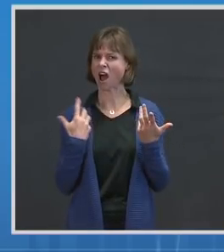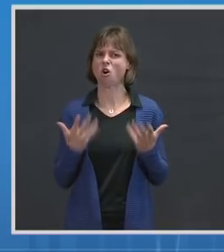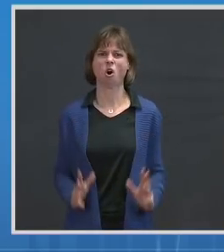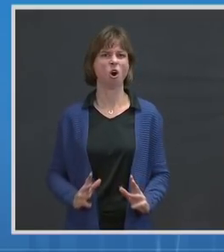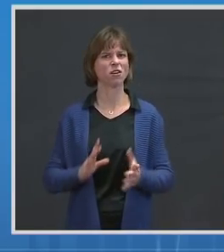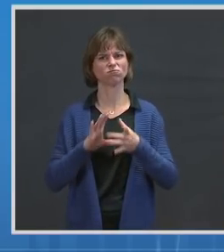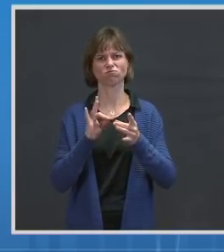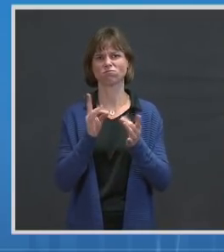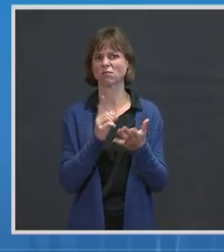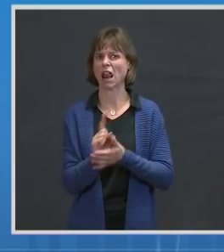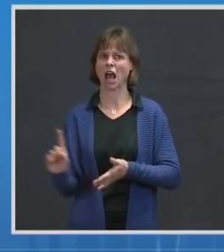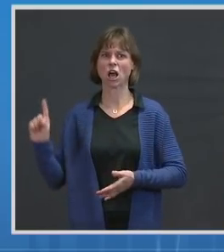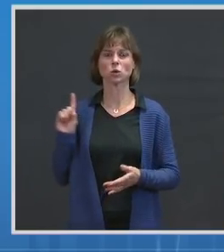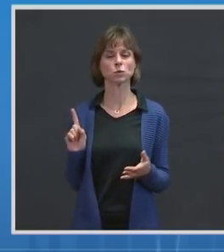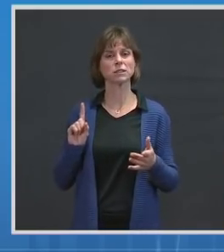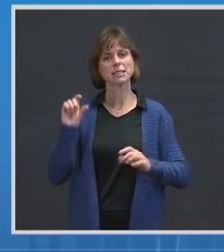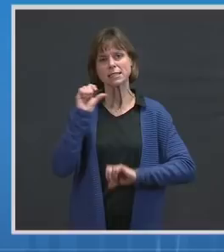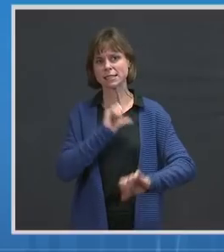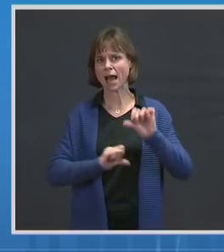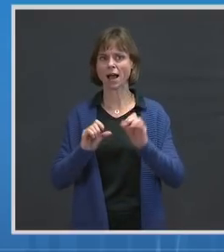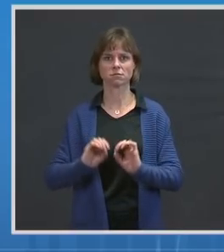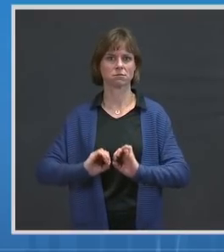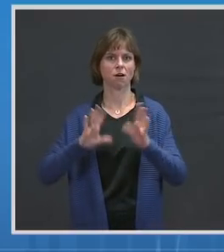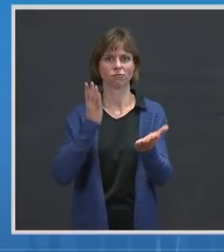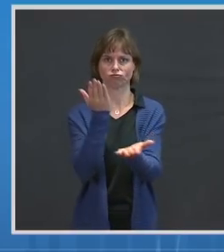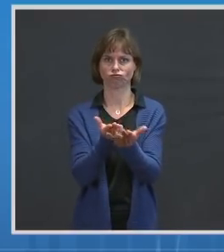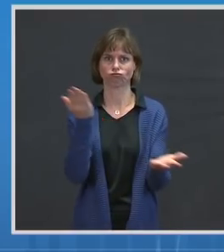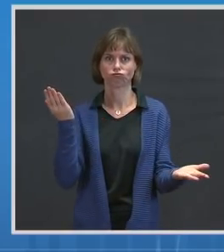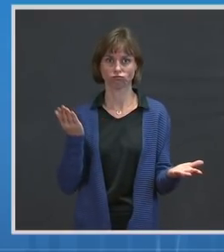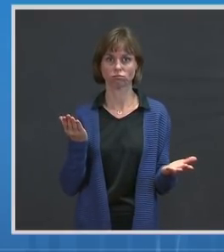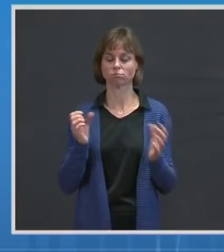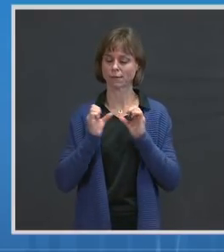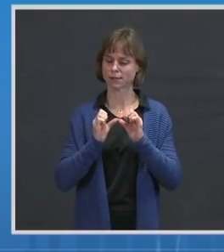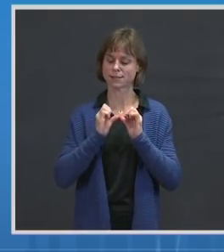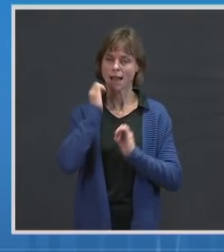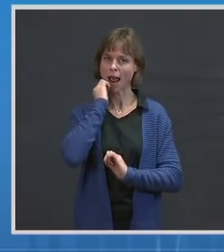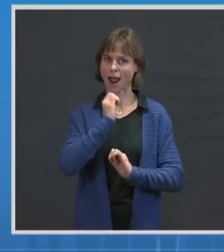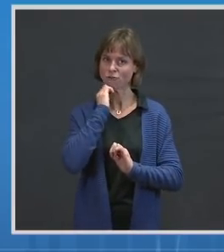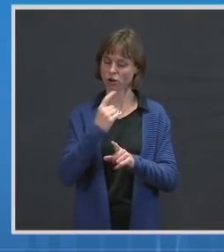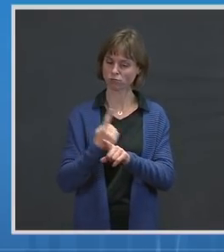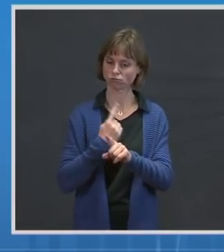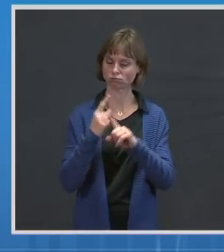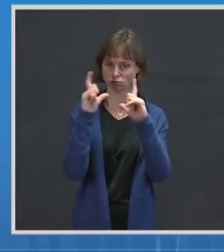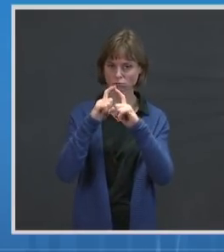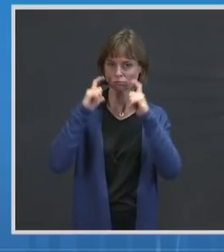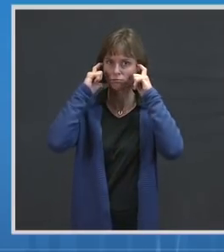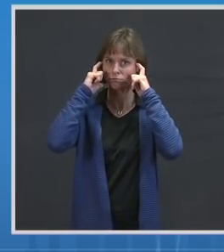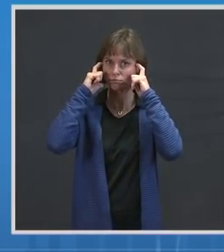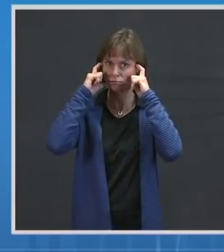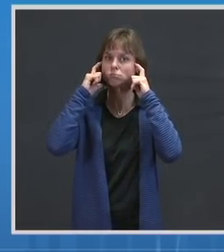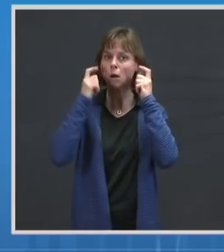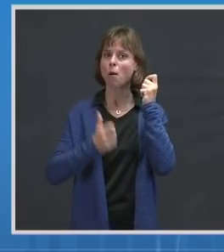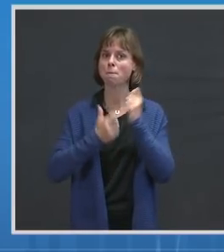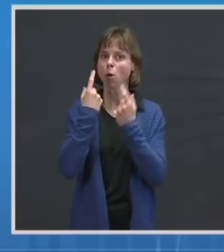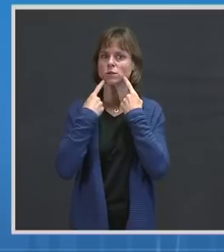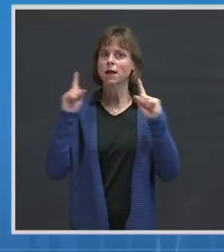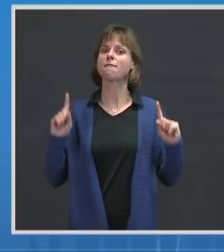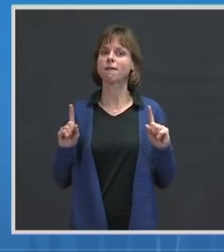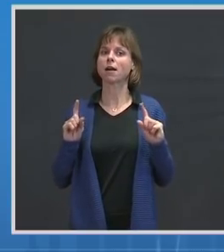Consistently and correctly wearing a mask is one of the most effective tools we have to stop the spread of COVID-19.